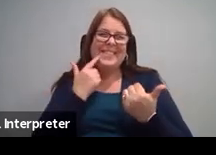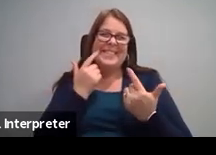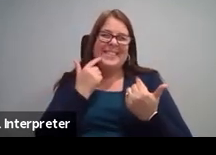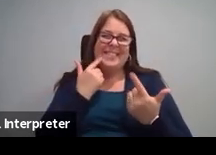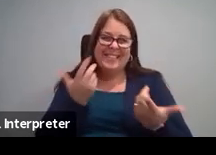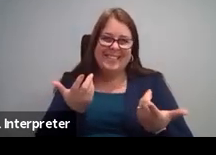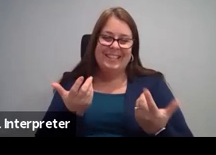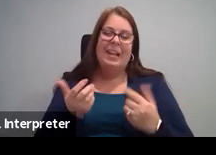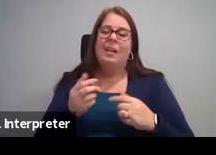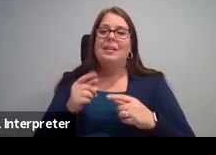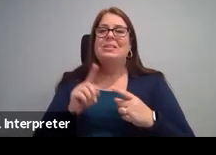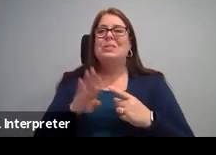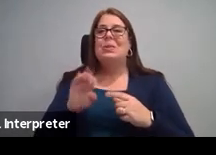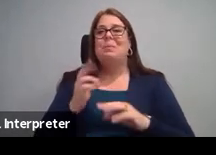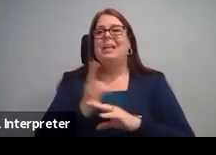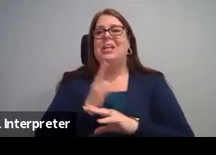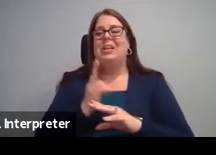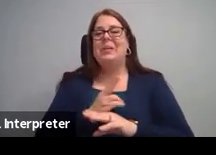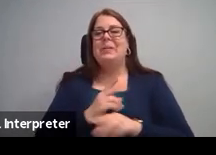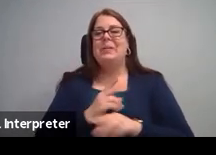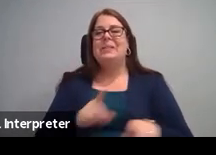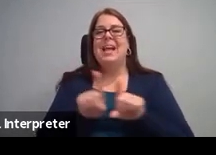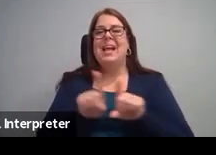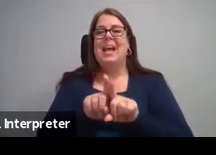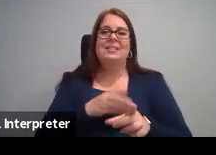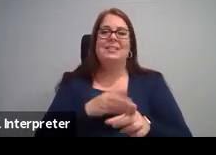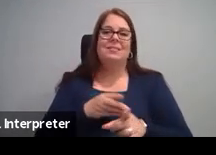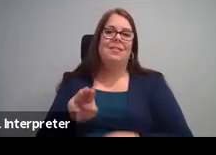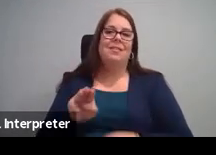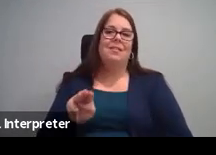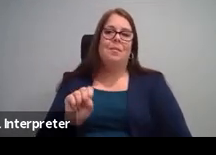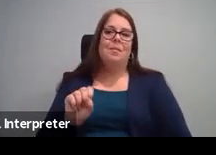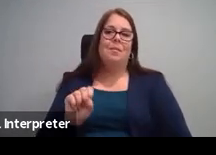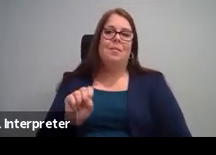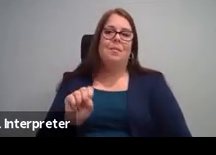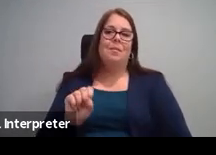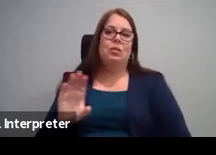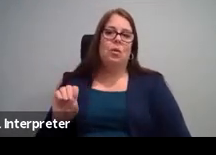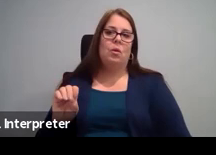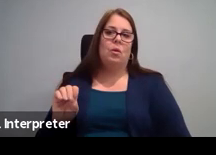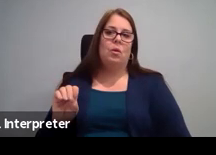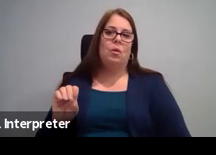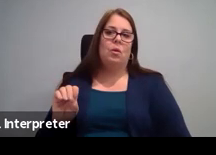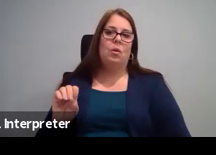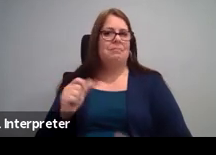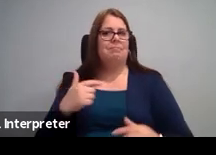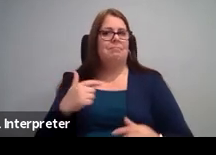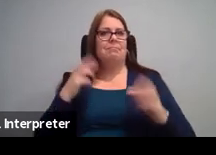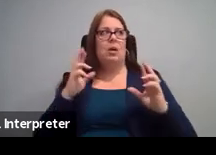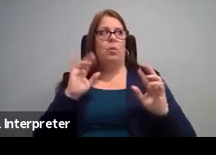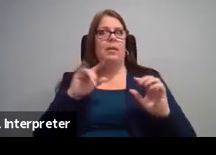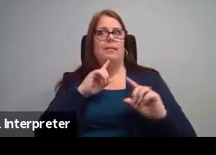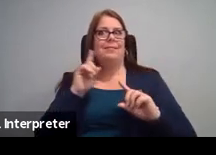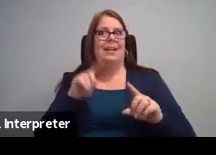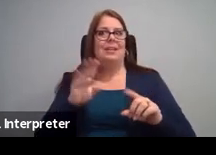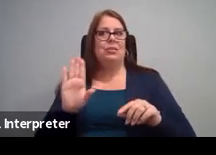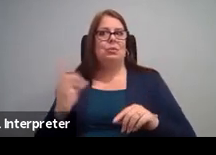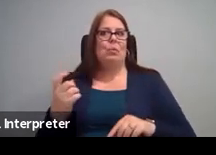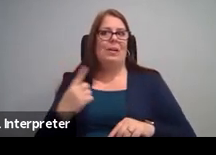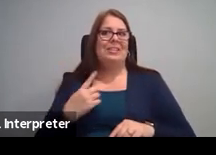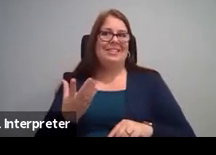Cathy Reznicek: To be used as master courses at this point. I hope that answers kind of what you were thinking about Lori to just in case.